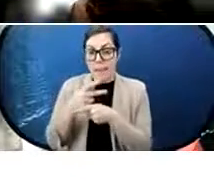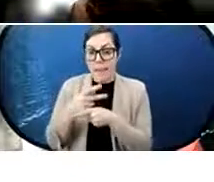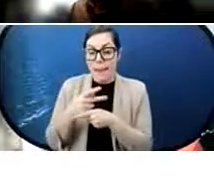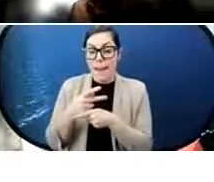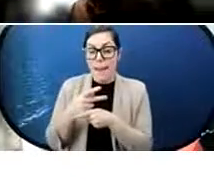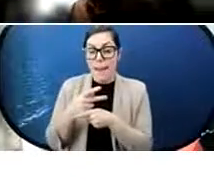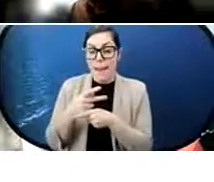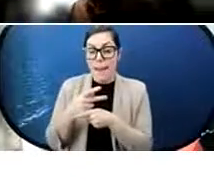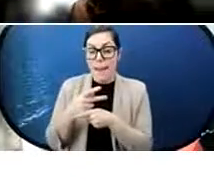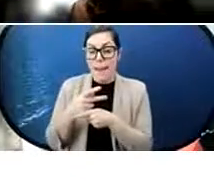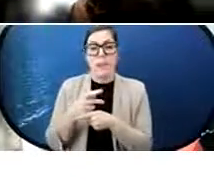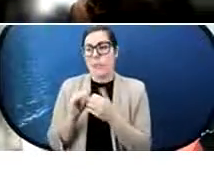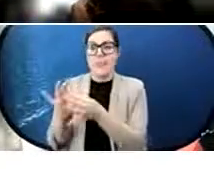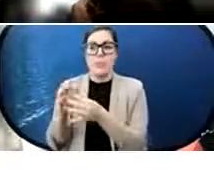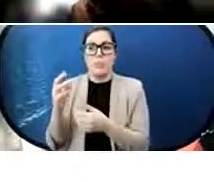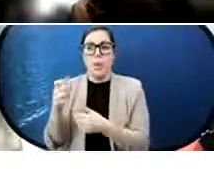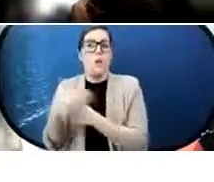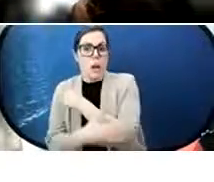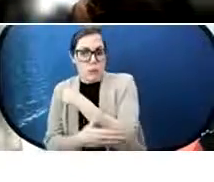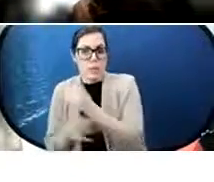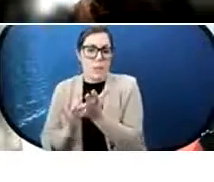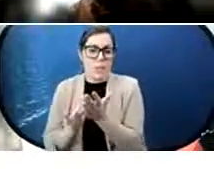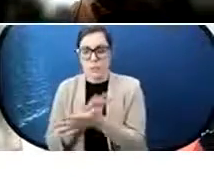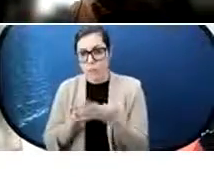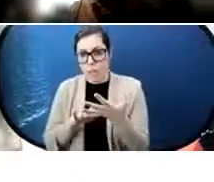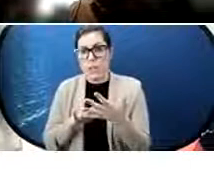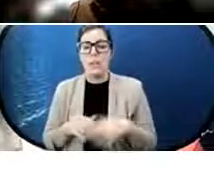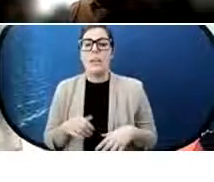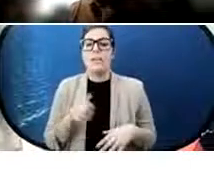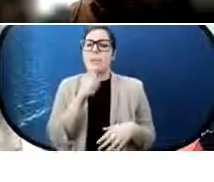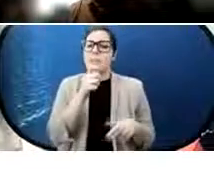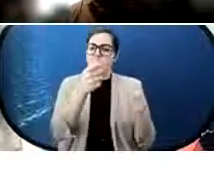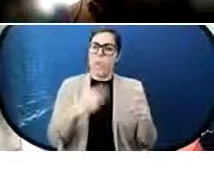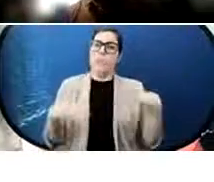and medications abroad, et cetera, so that's kind of a non exhaustive selection.